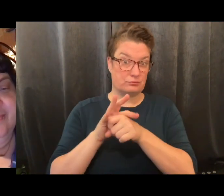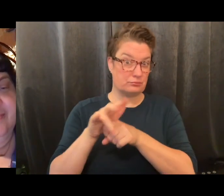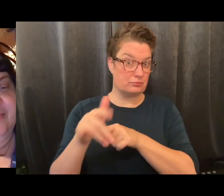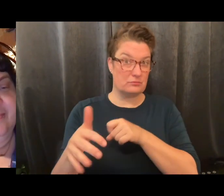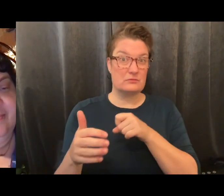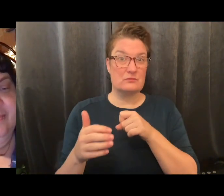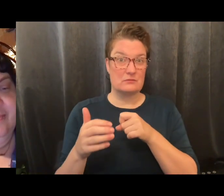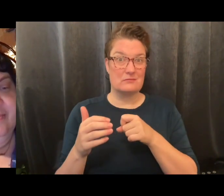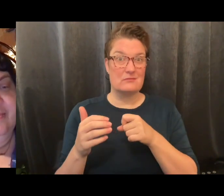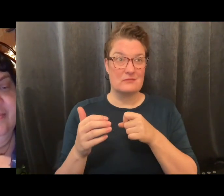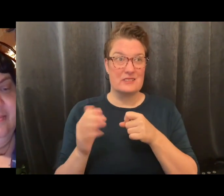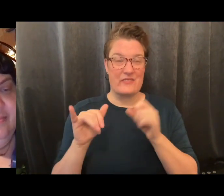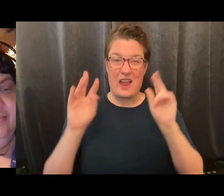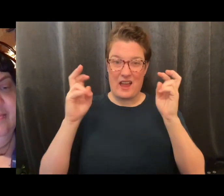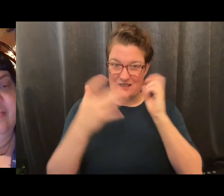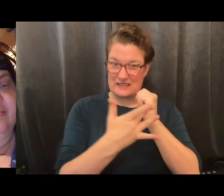So just even even using a shofar.